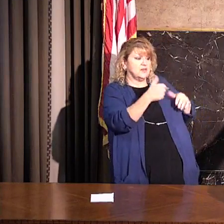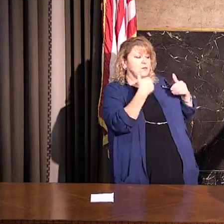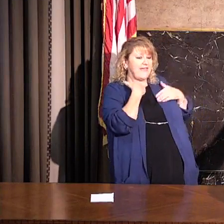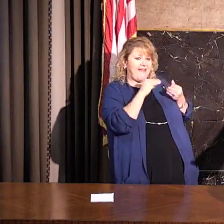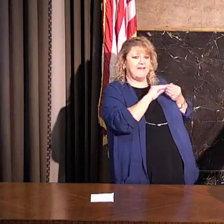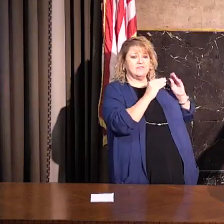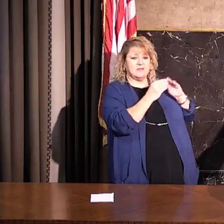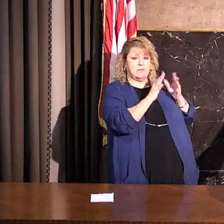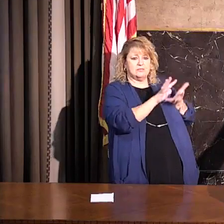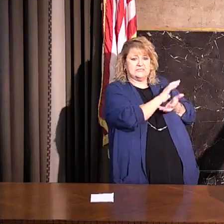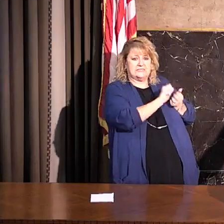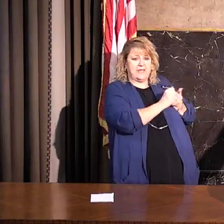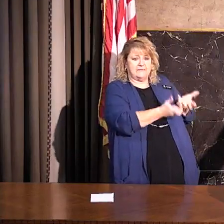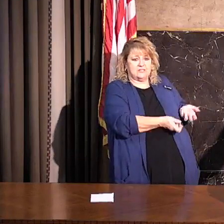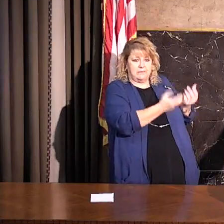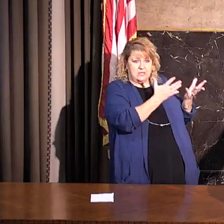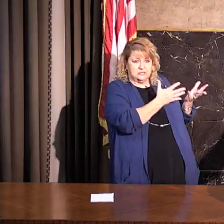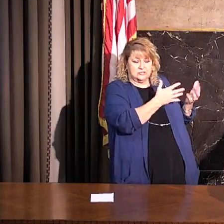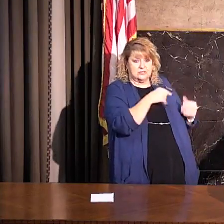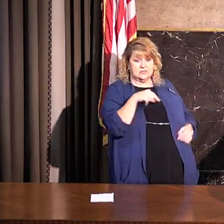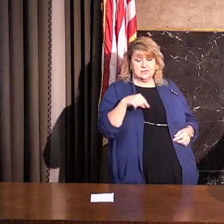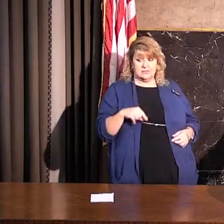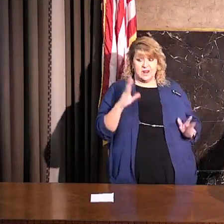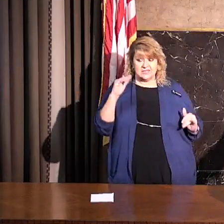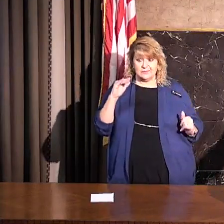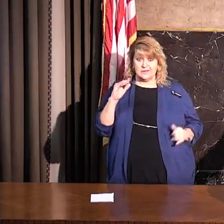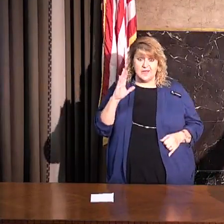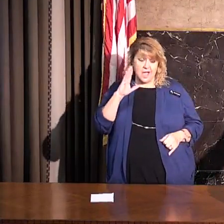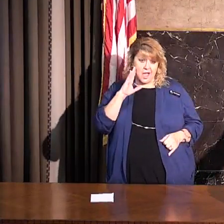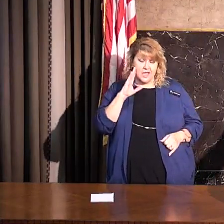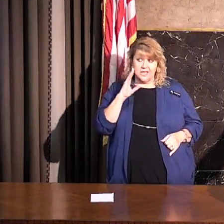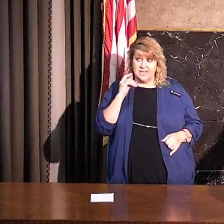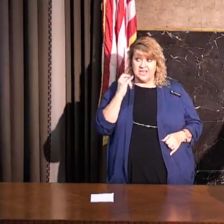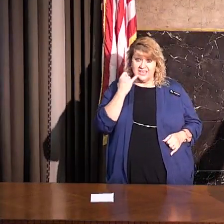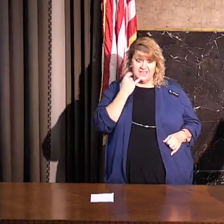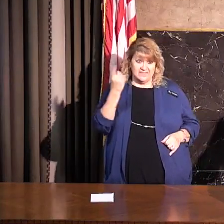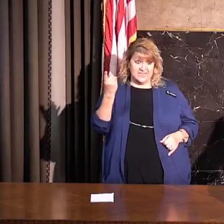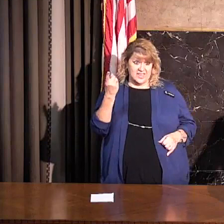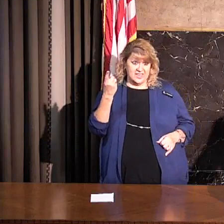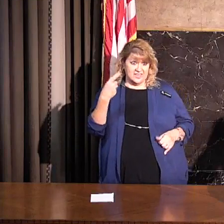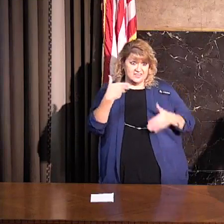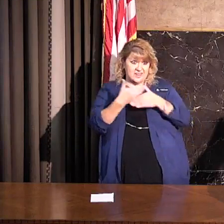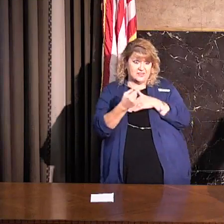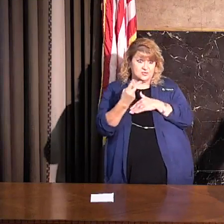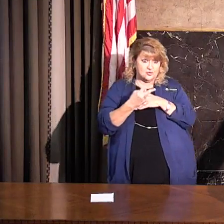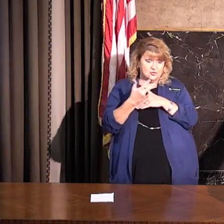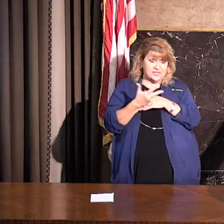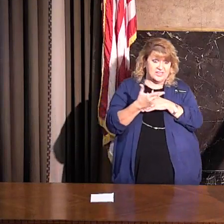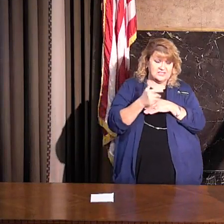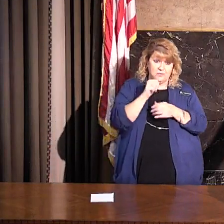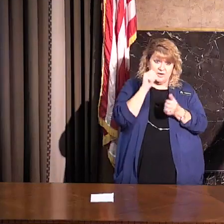um but but II expect it will be extremely disappointed. uh if in the next few days we don't